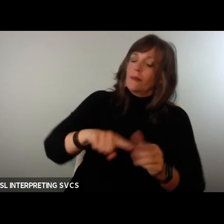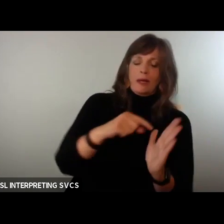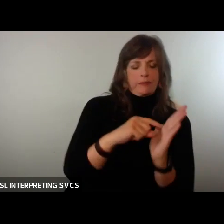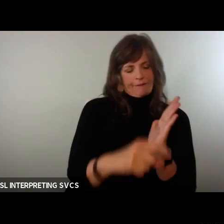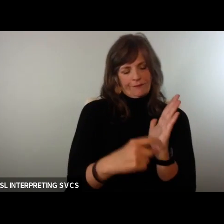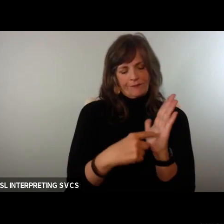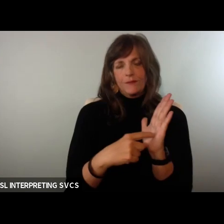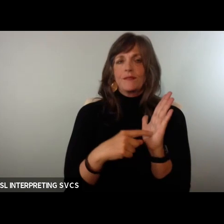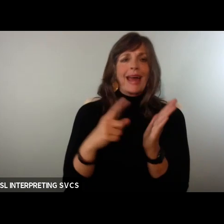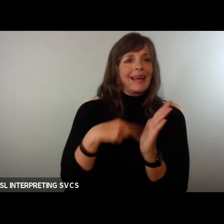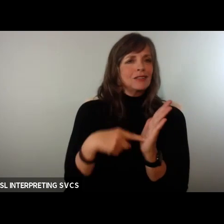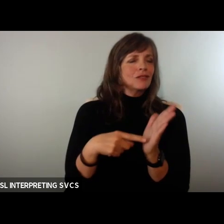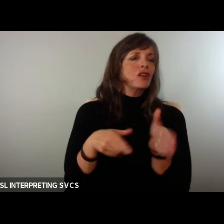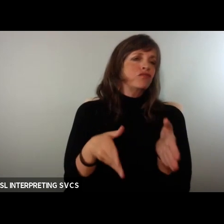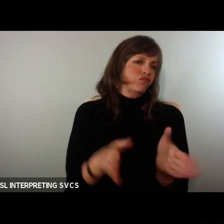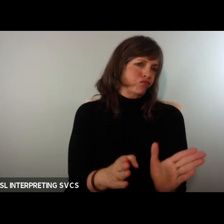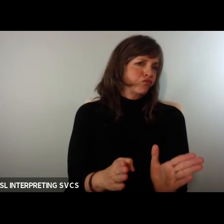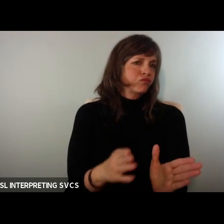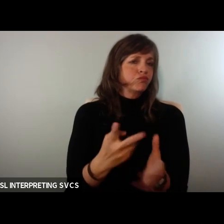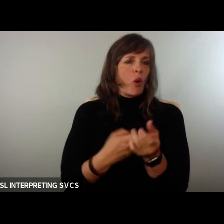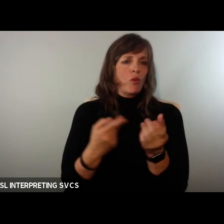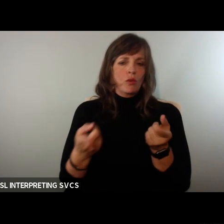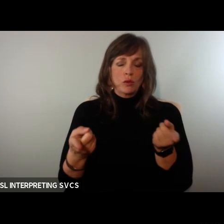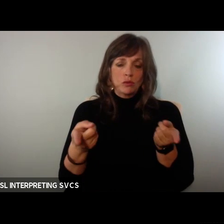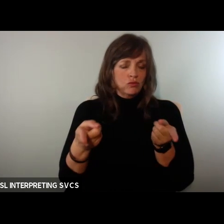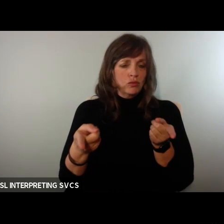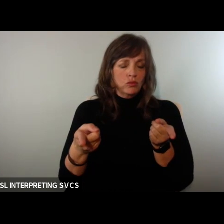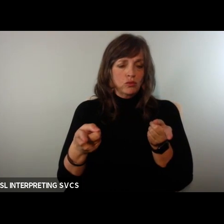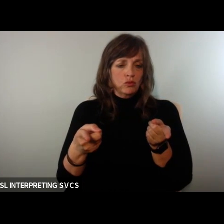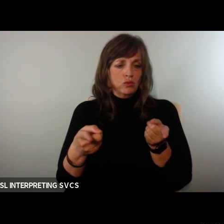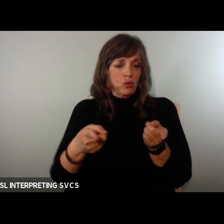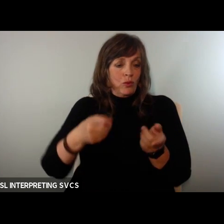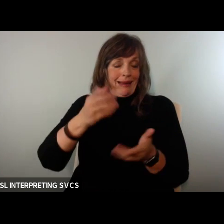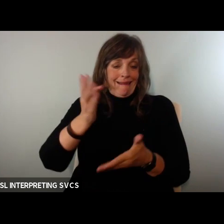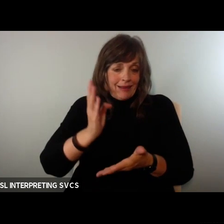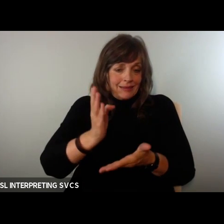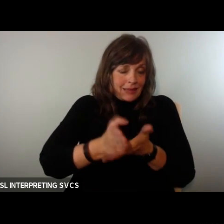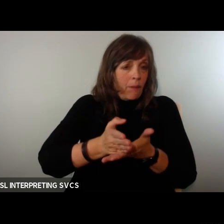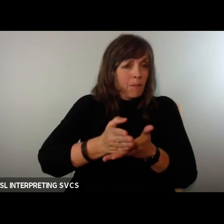that allows both parties to end the contract as long as certain terms can be met